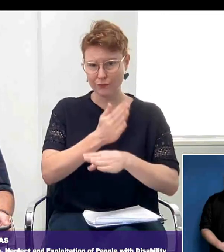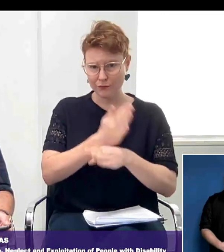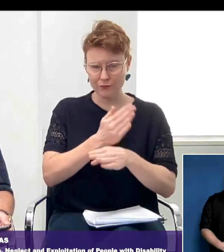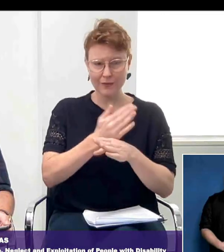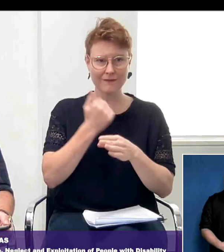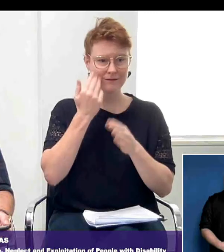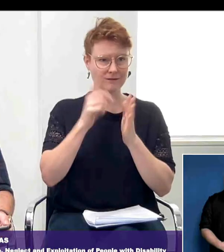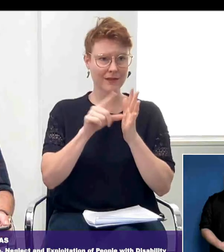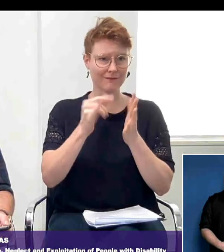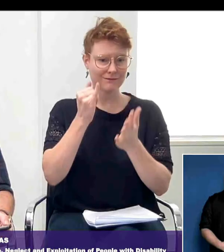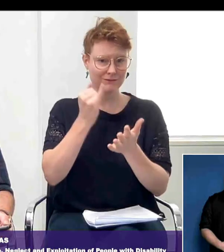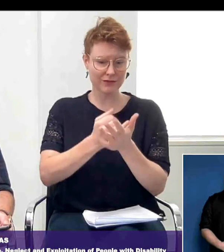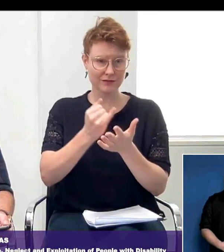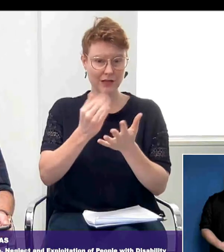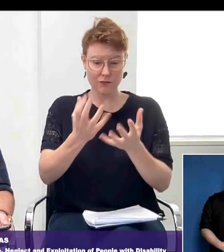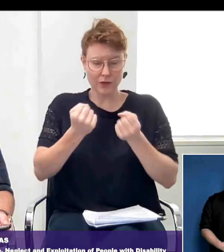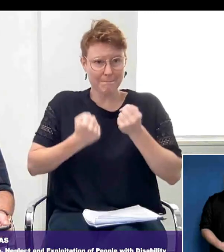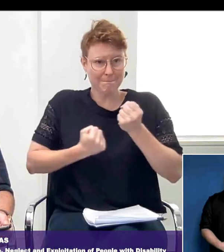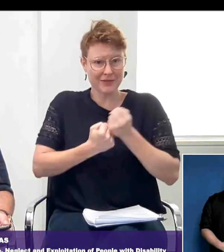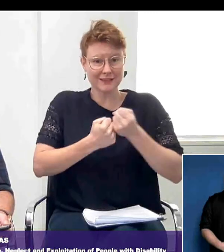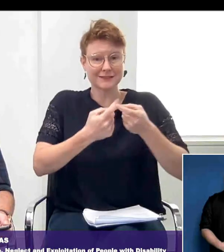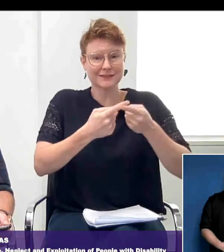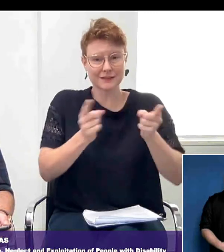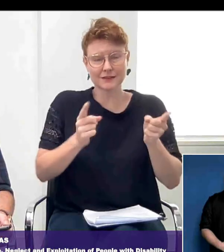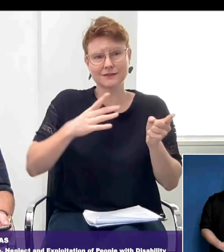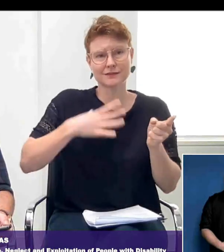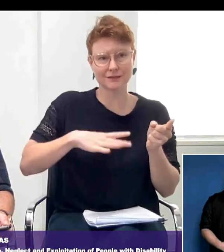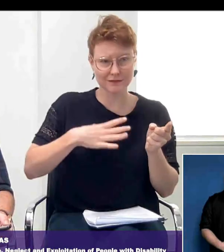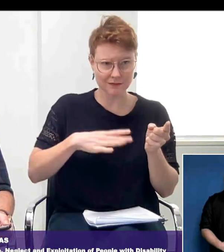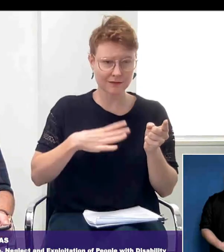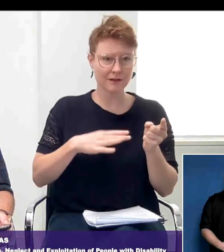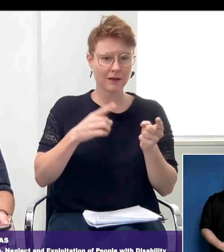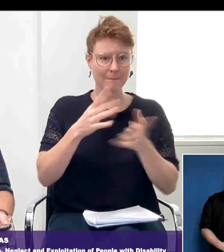If they are unsuccessful in receiving employment, then they are not successful in